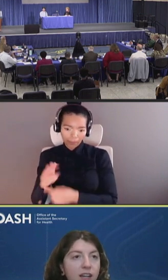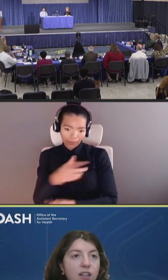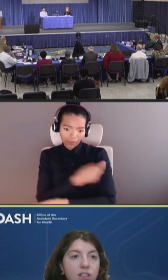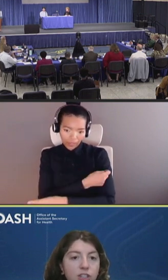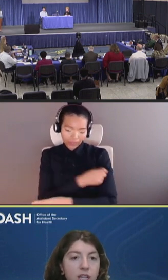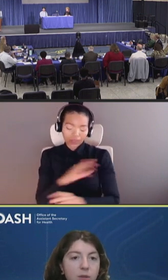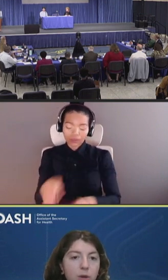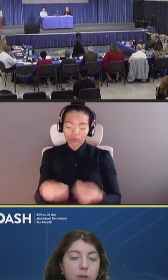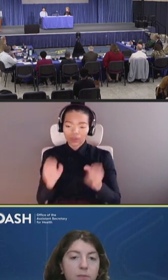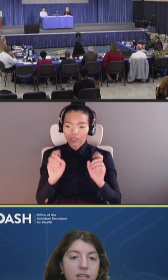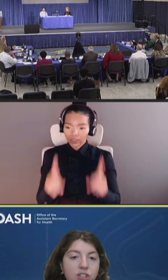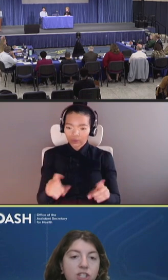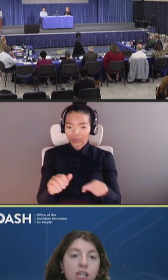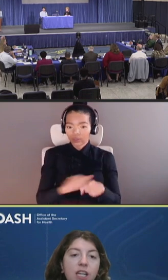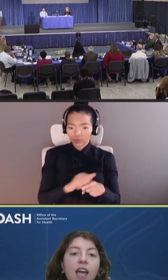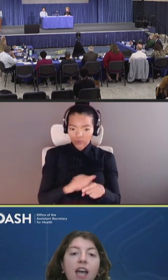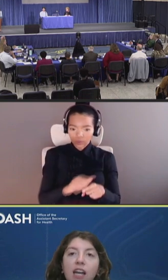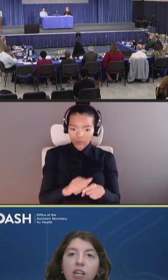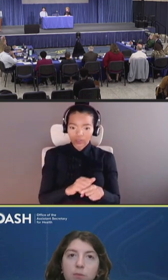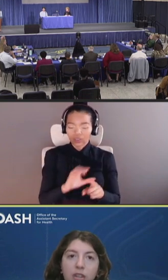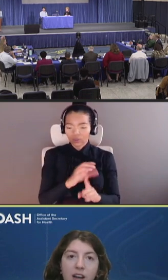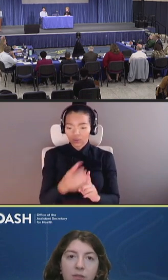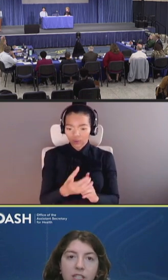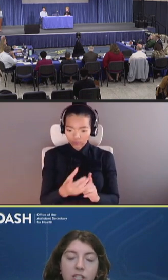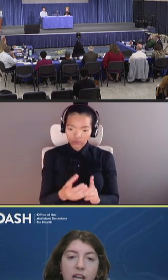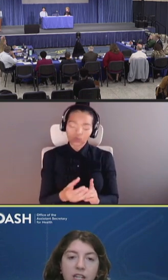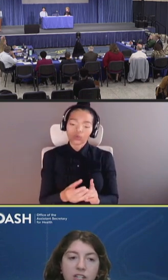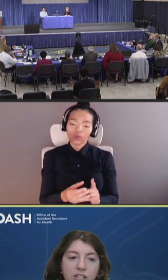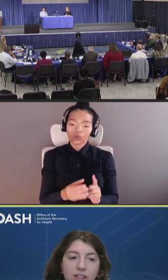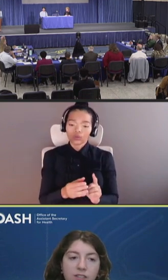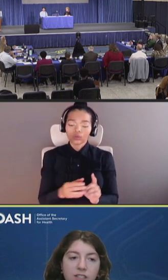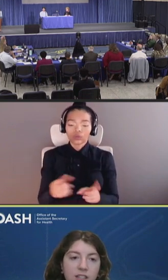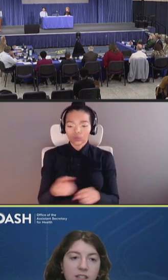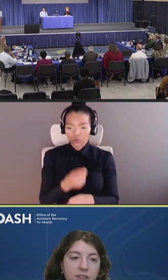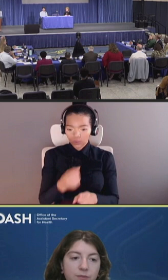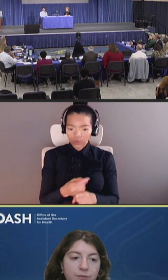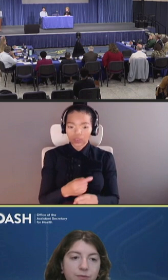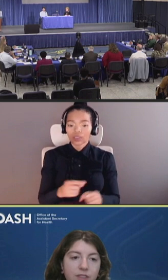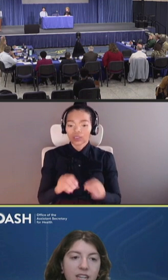culturally appropriate messaging, and community outreach initiatives. Next